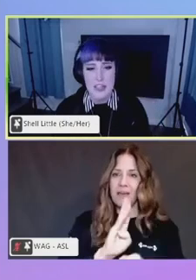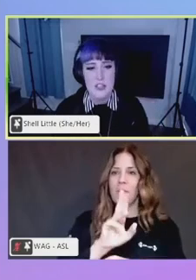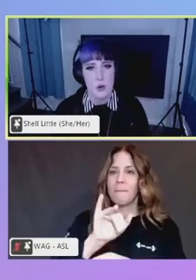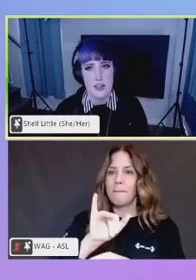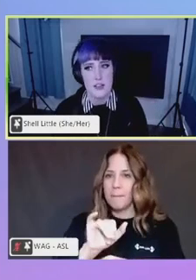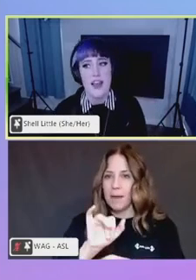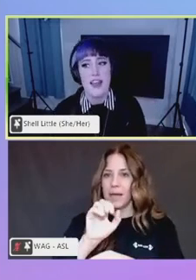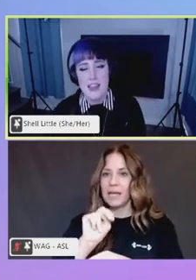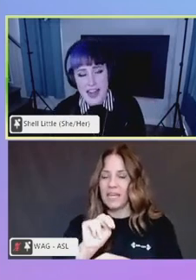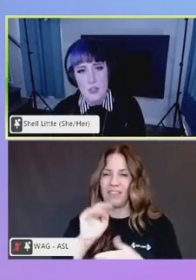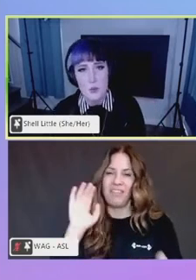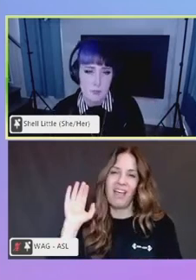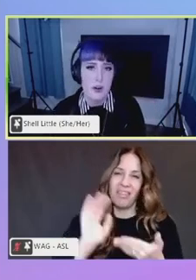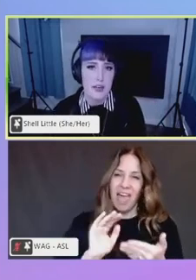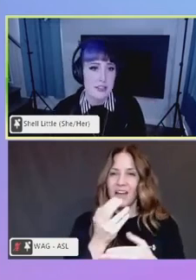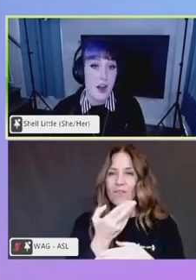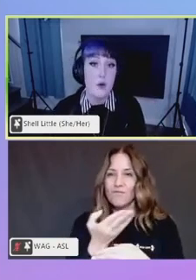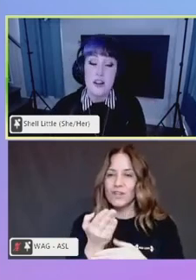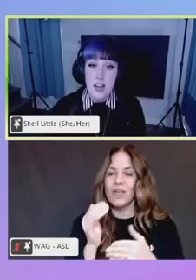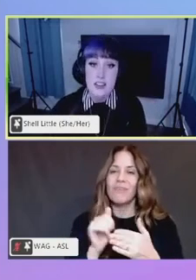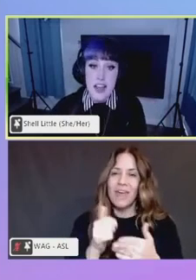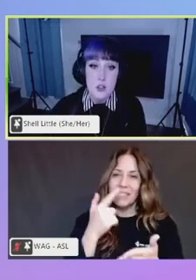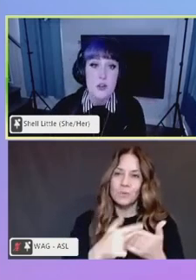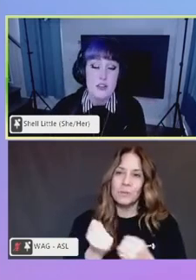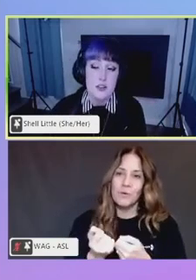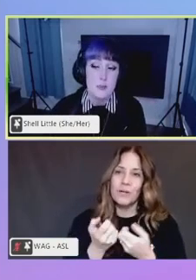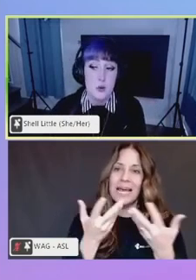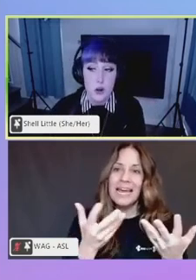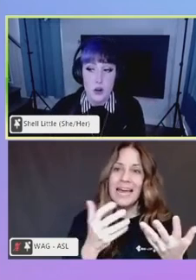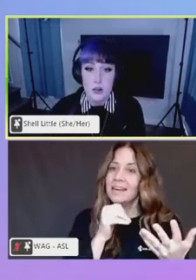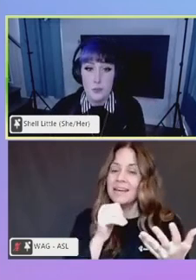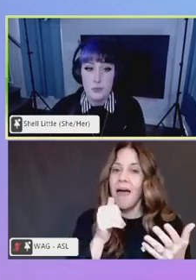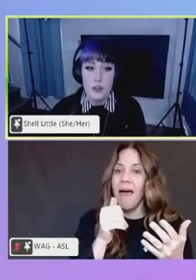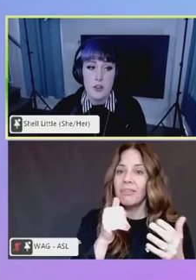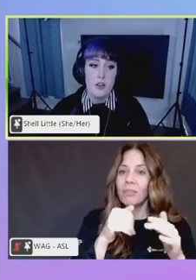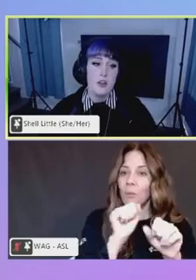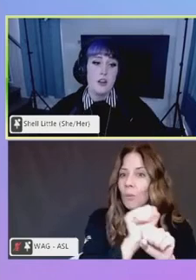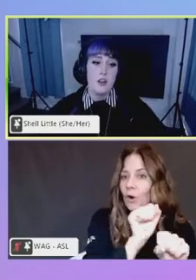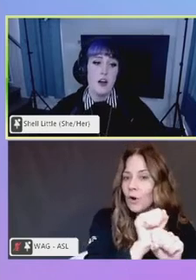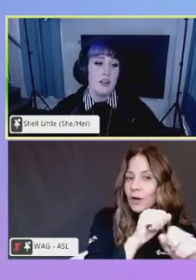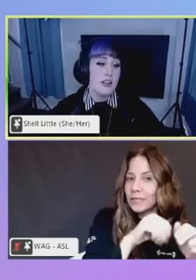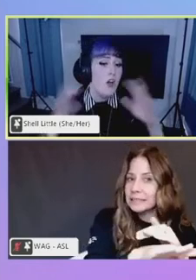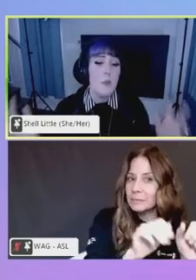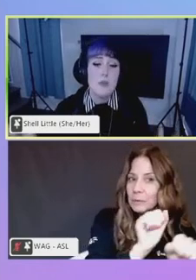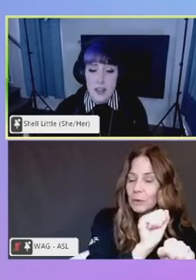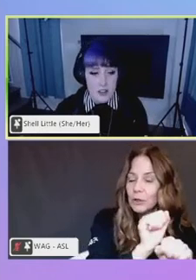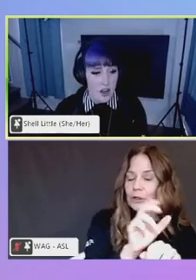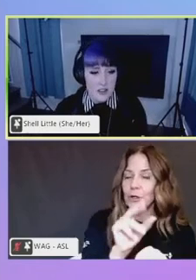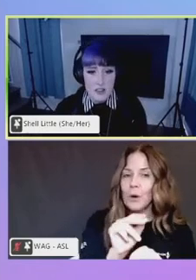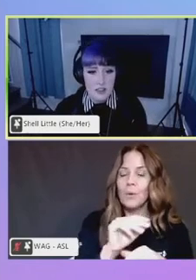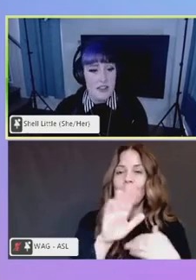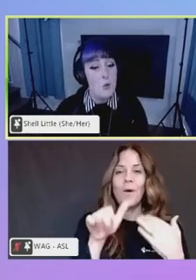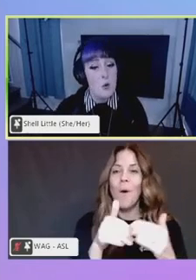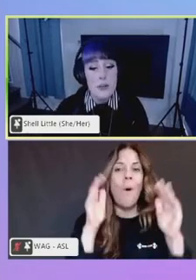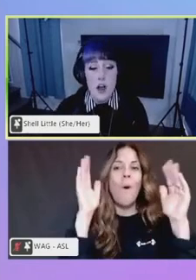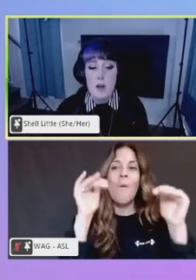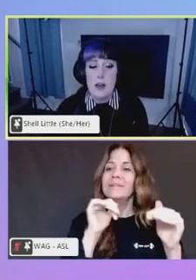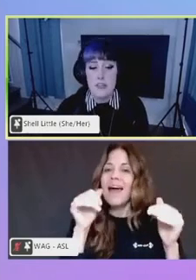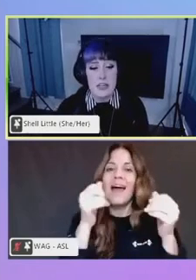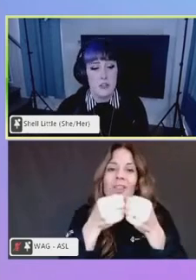that is the problem. It is not working with Disabled people it is not advocating for Disabled people. It is the pushback. It is the buy-in. Is the lack of